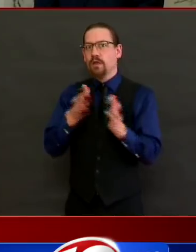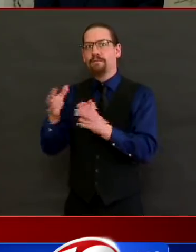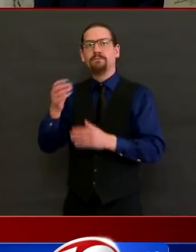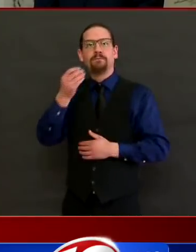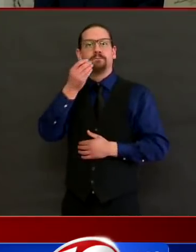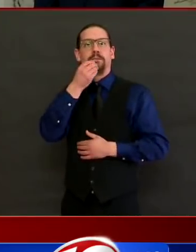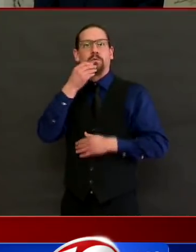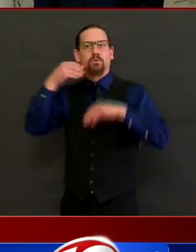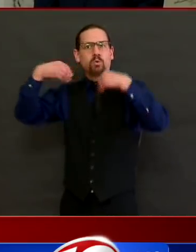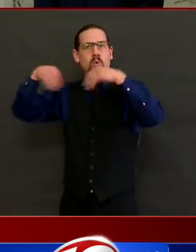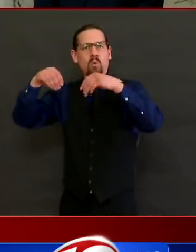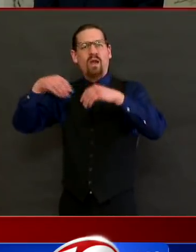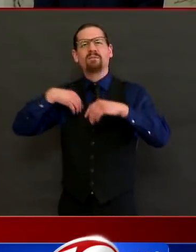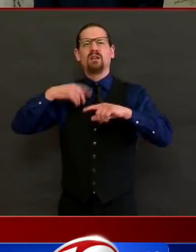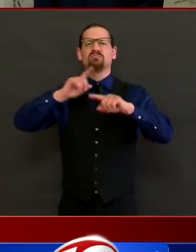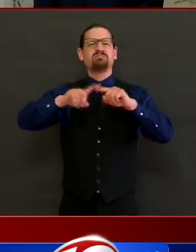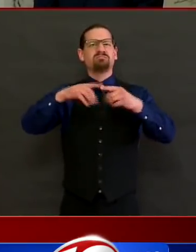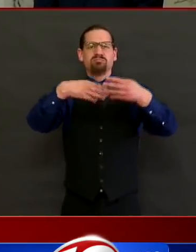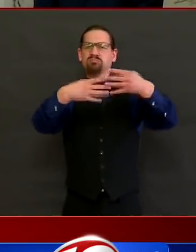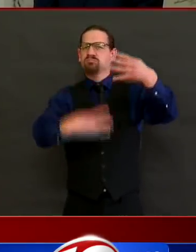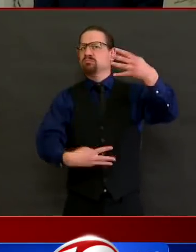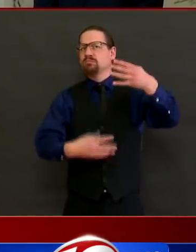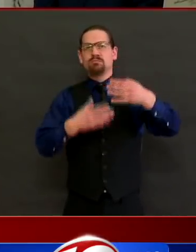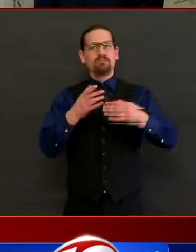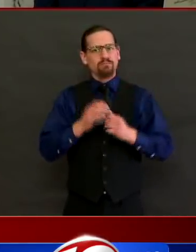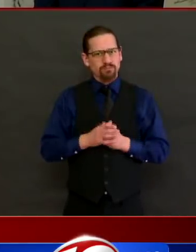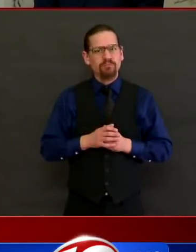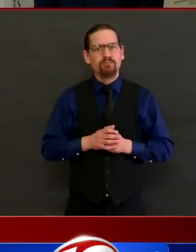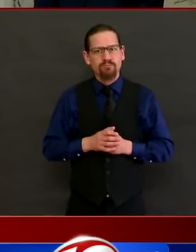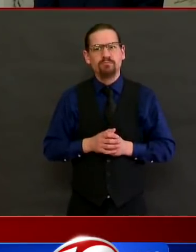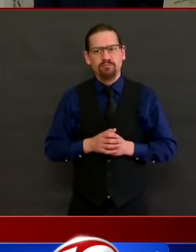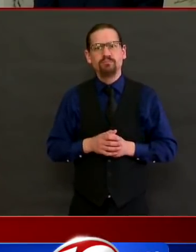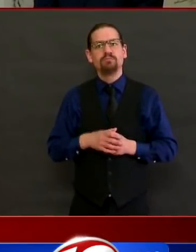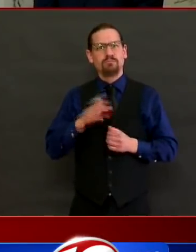MANUFACTURING JOBS AND MORE. IN AN EFFORT TO MATCH UP SOME OF